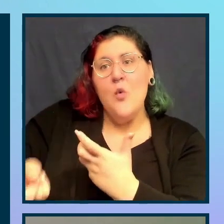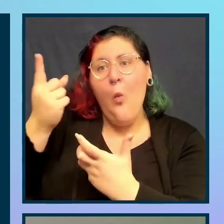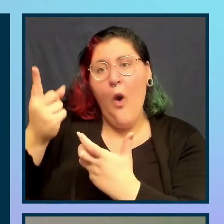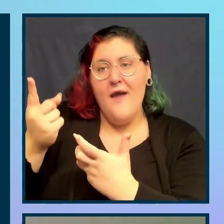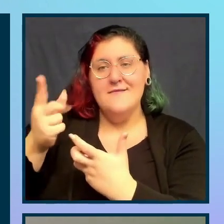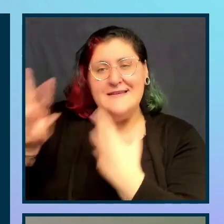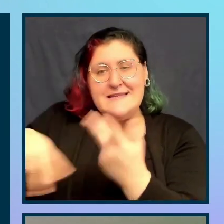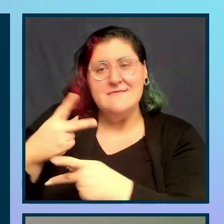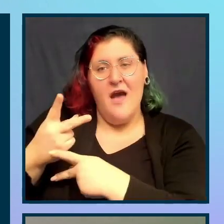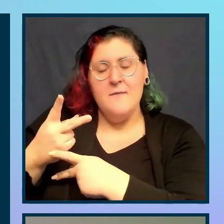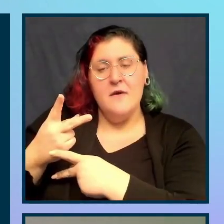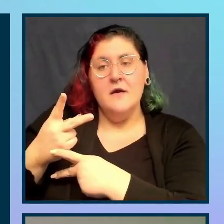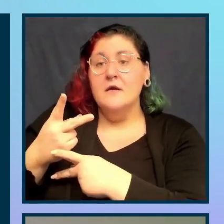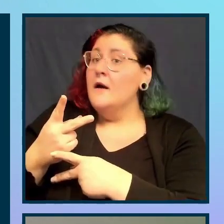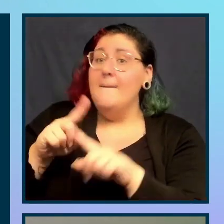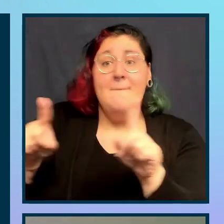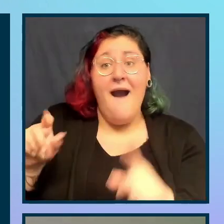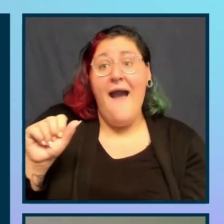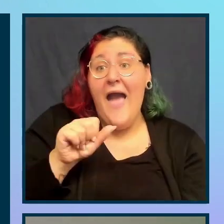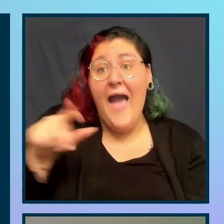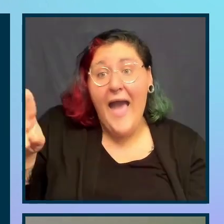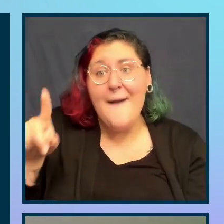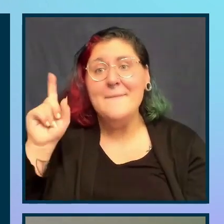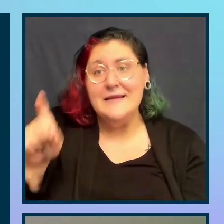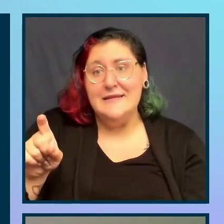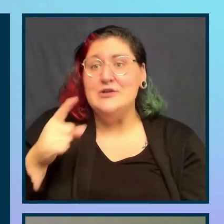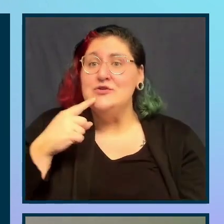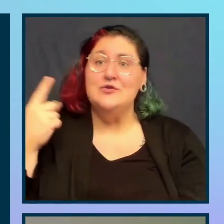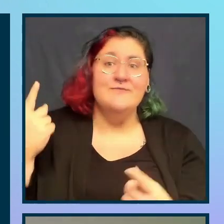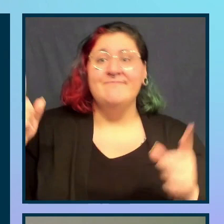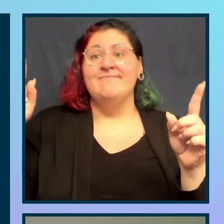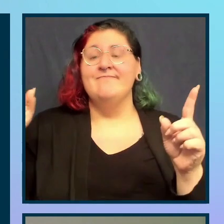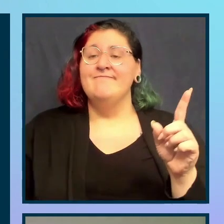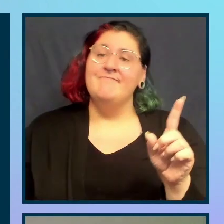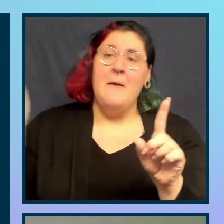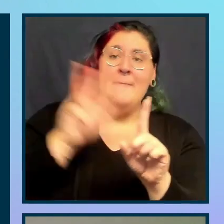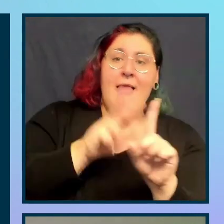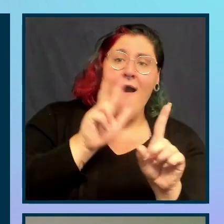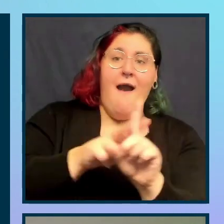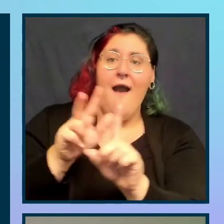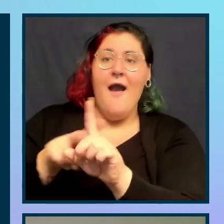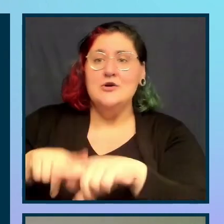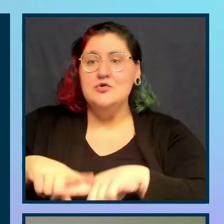Whereas web apps need to work across all platforms that web is available on. And that means, you need to define things in a way